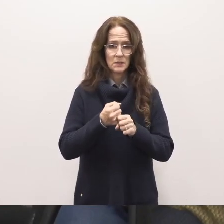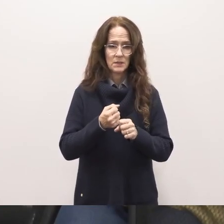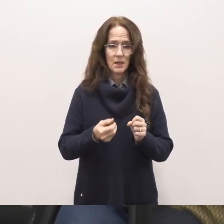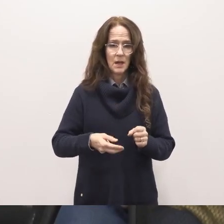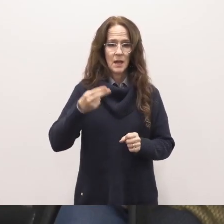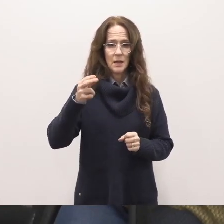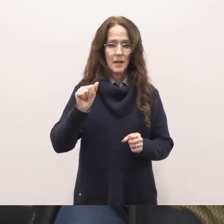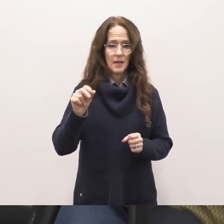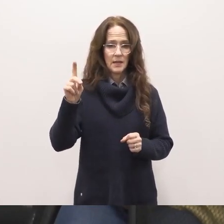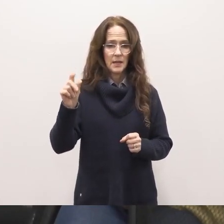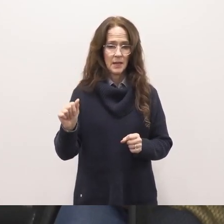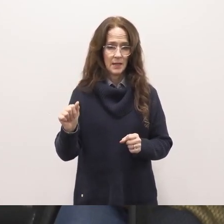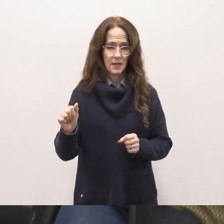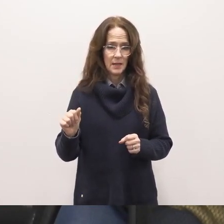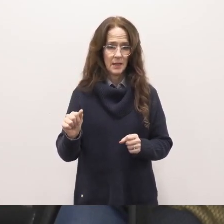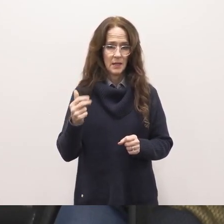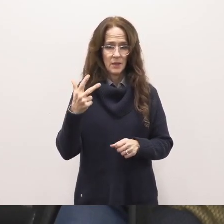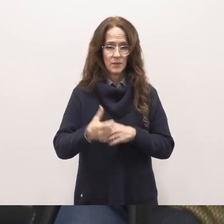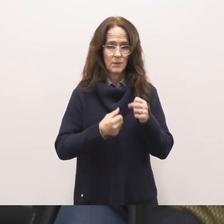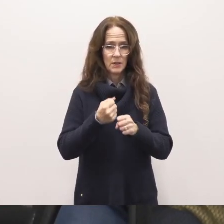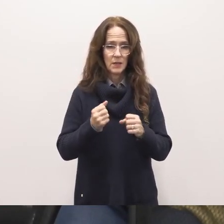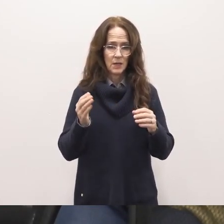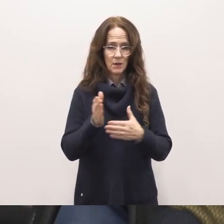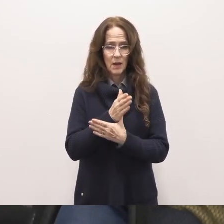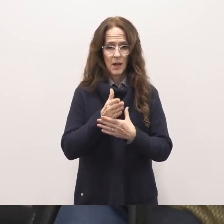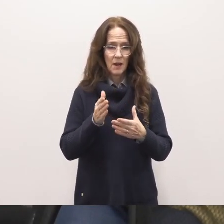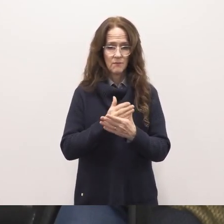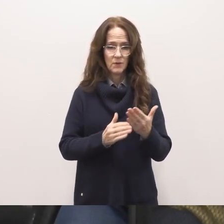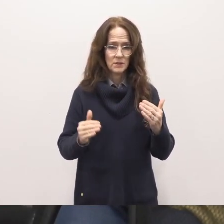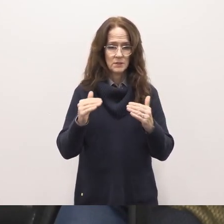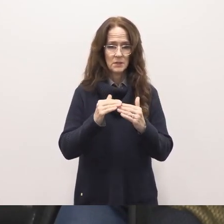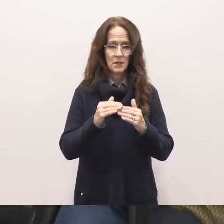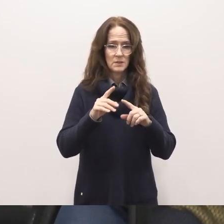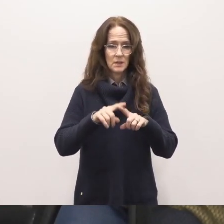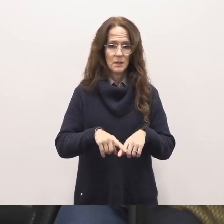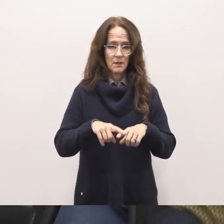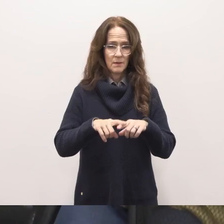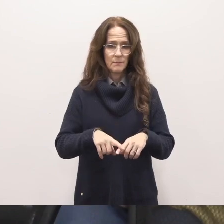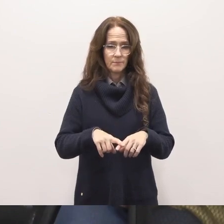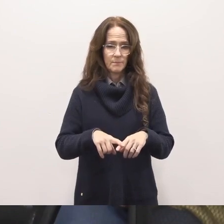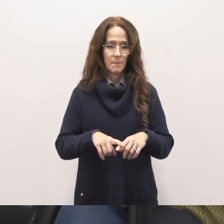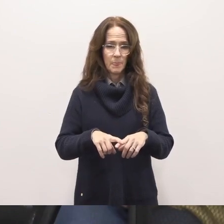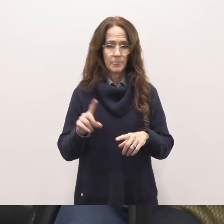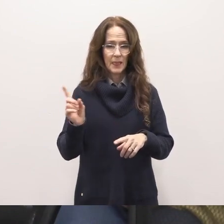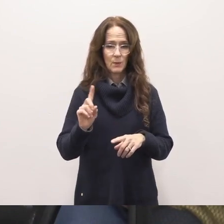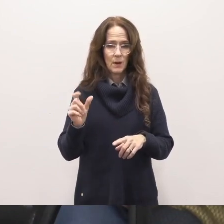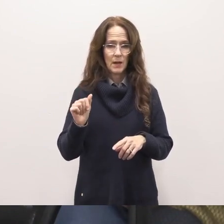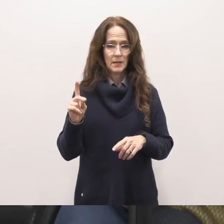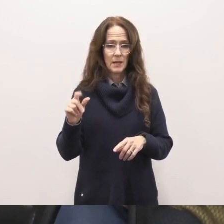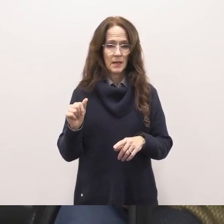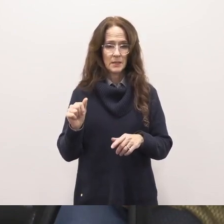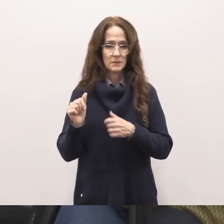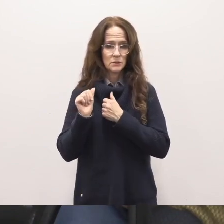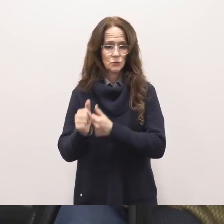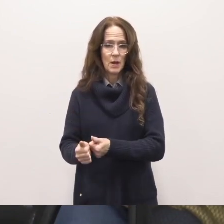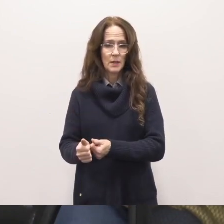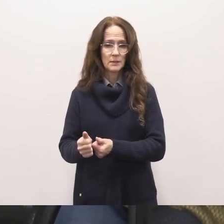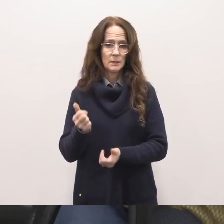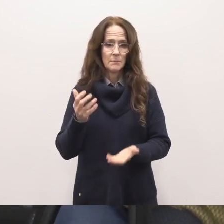and then there's the three-year average component now. So depending on where your ADA is tracking, it may or may not have any impact,